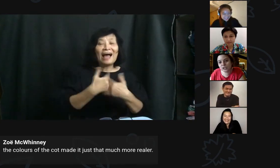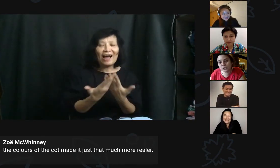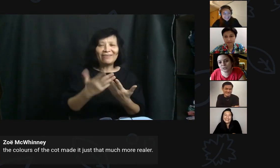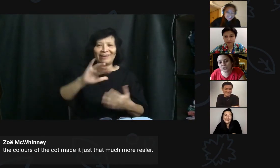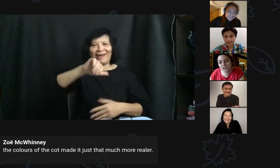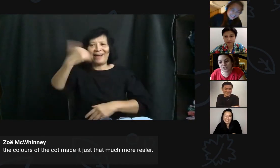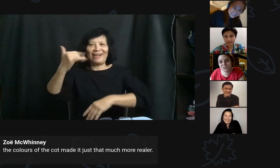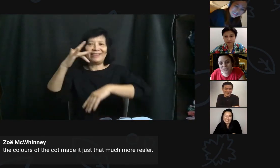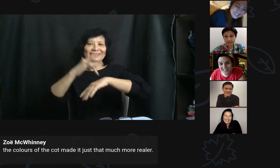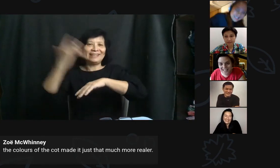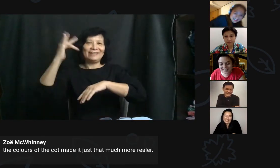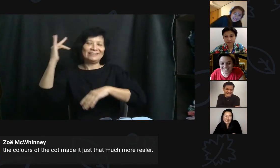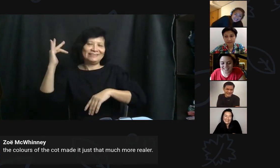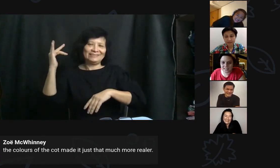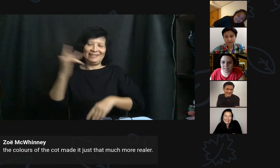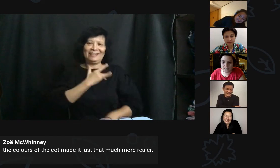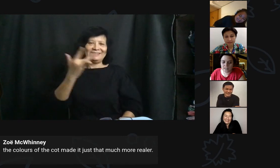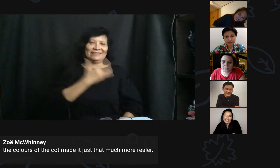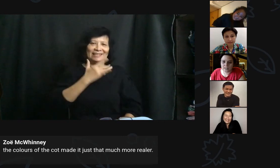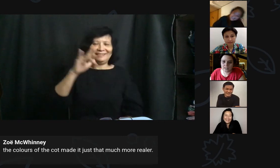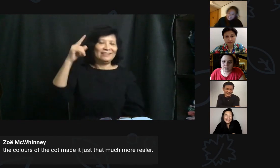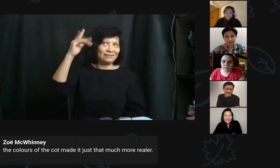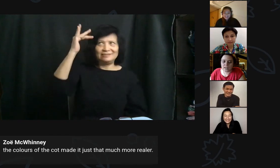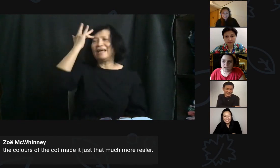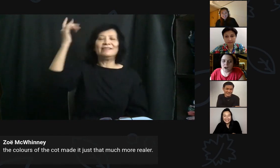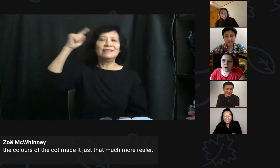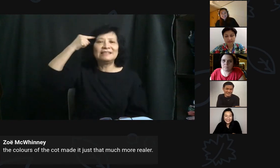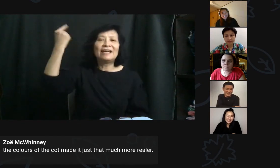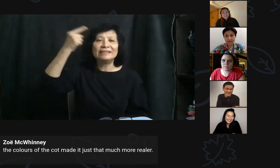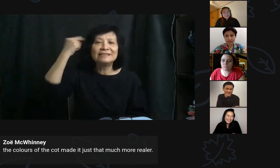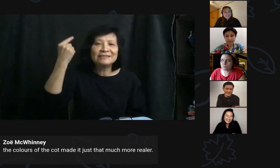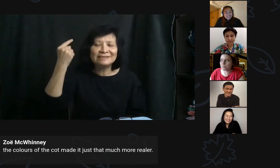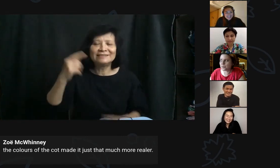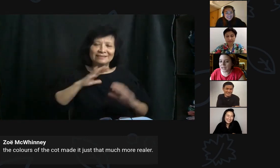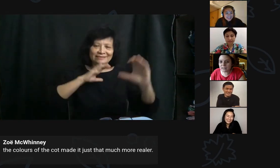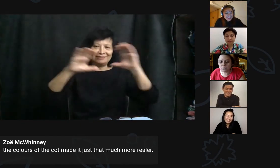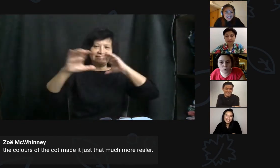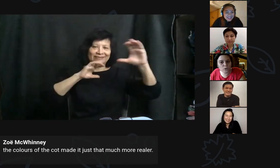we use to communicate bring